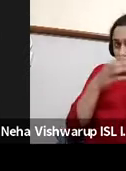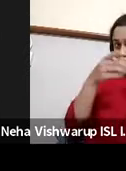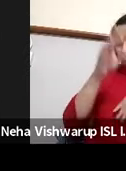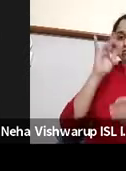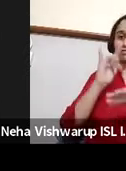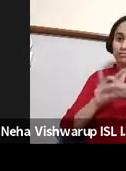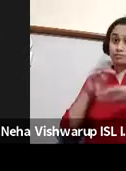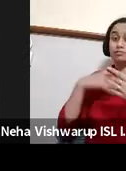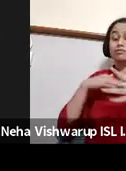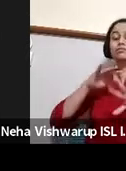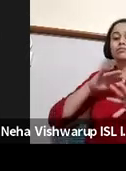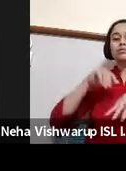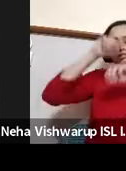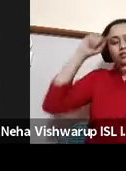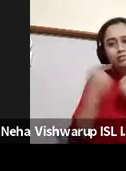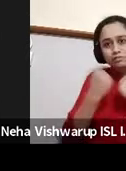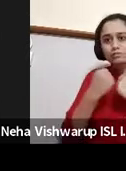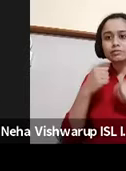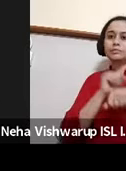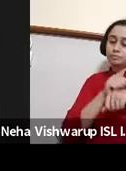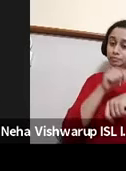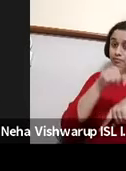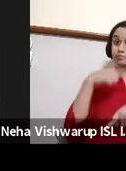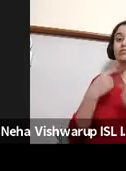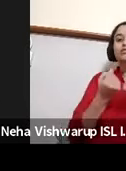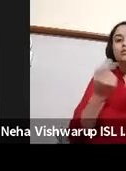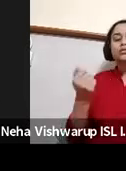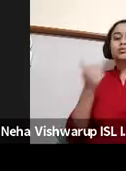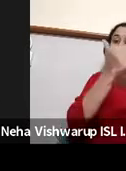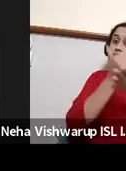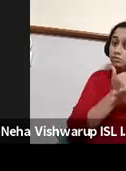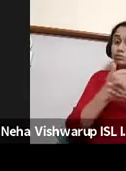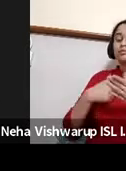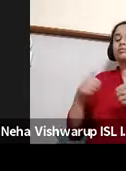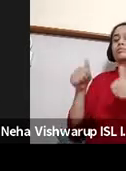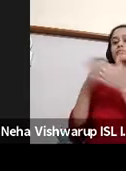conversation we also had some crucial help from the arab image foundation as well as the Kathmandu